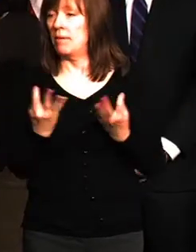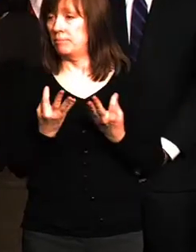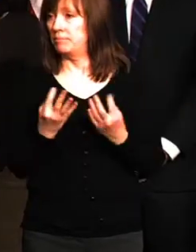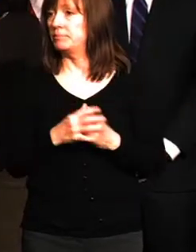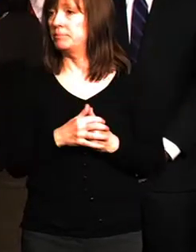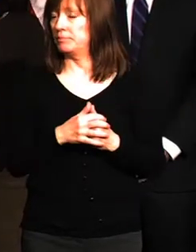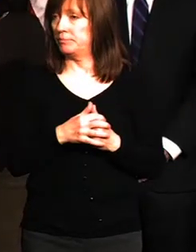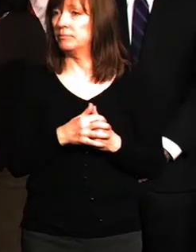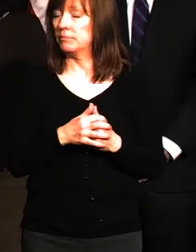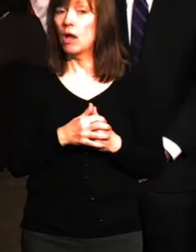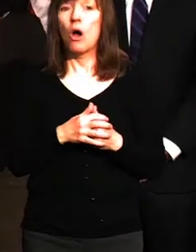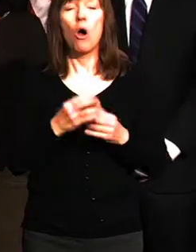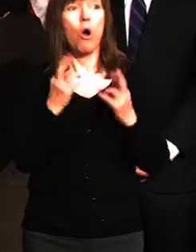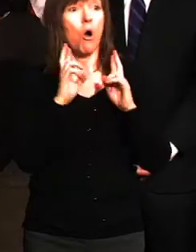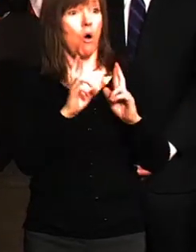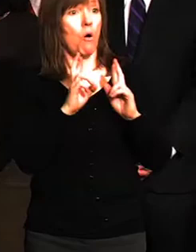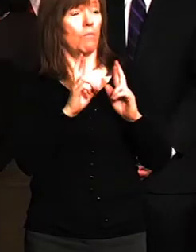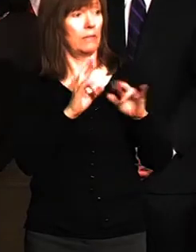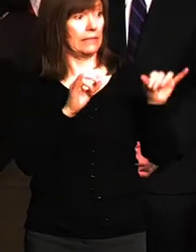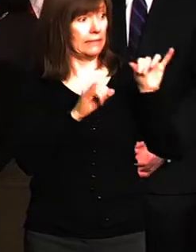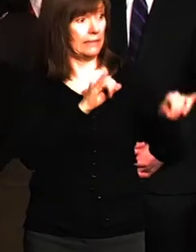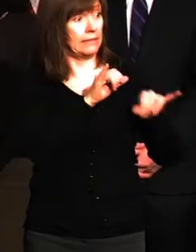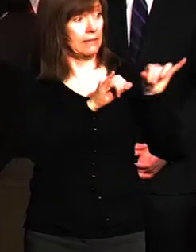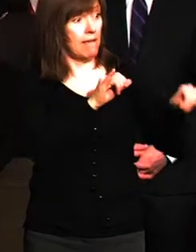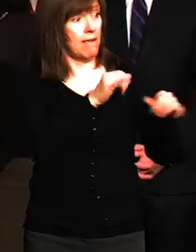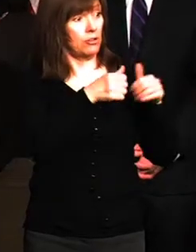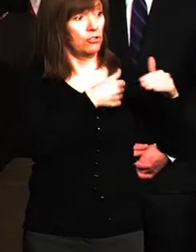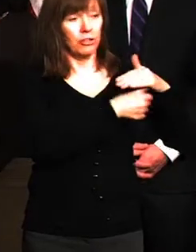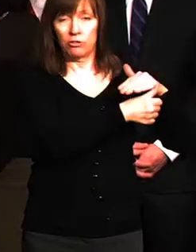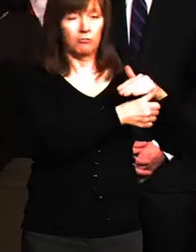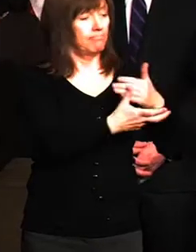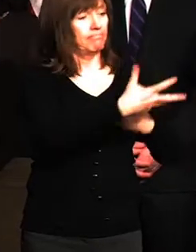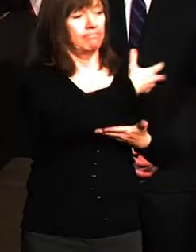in the length of stay in shelters resulting in savings that will be invested in the reserve